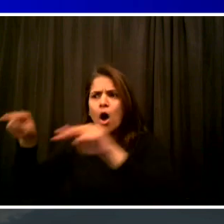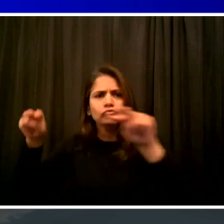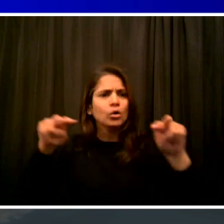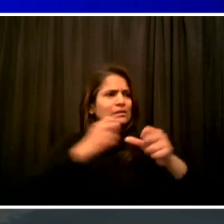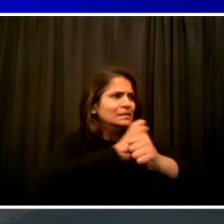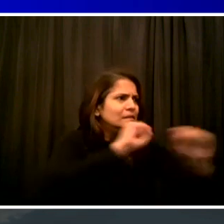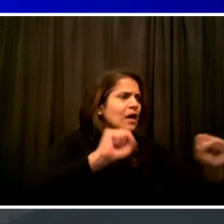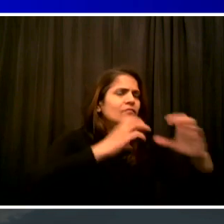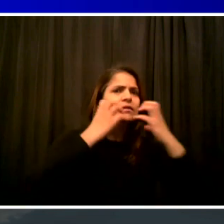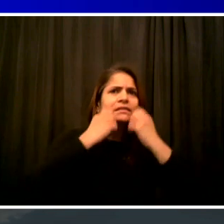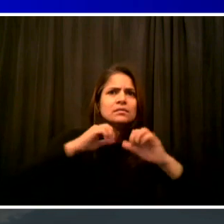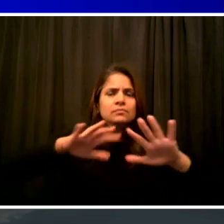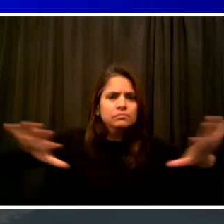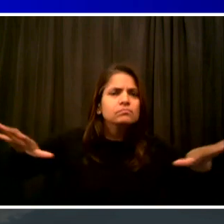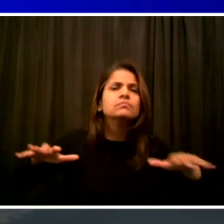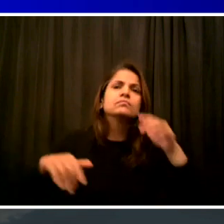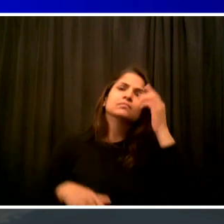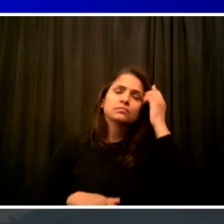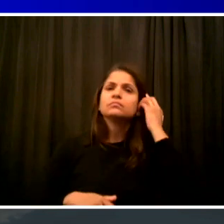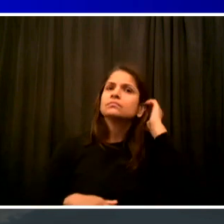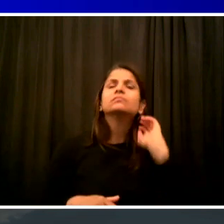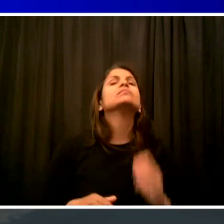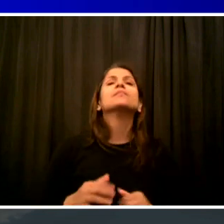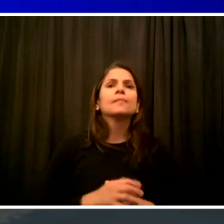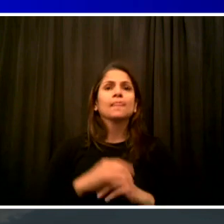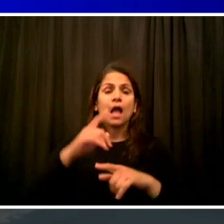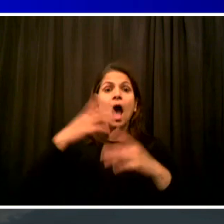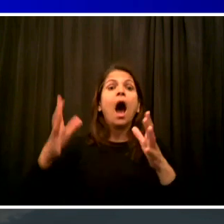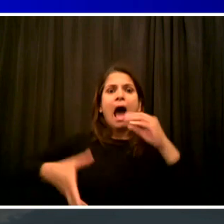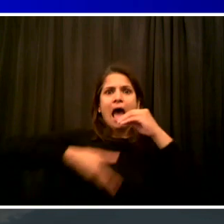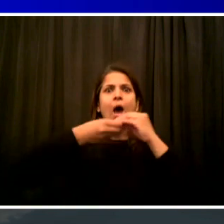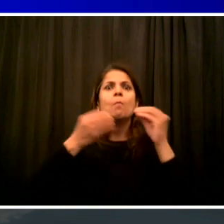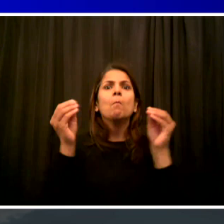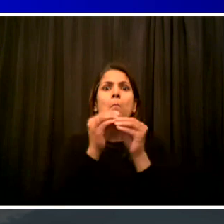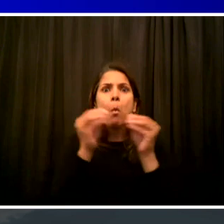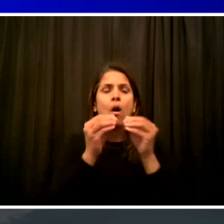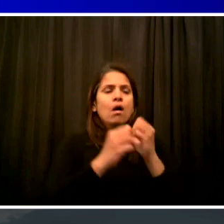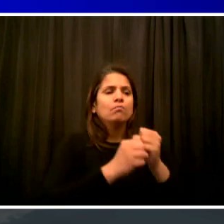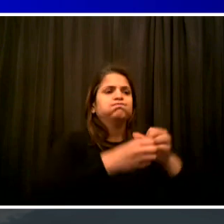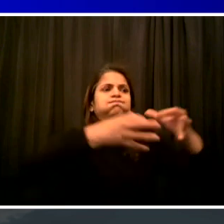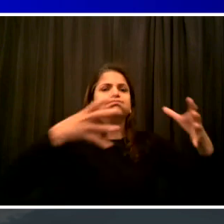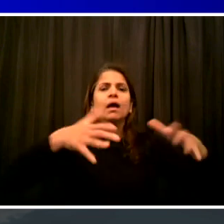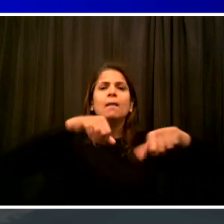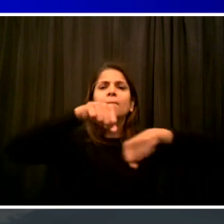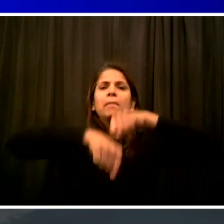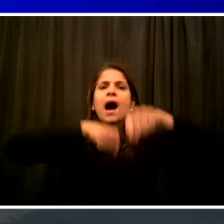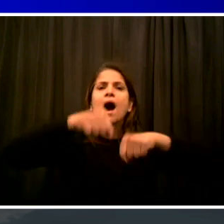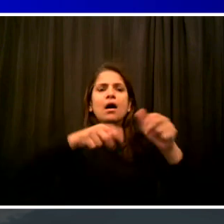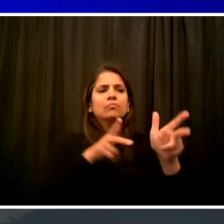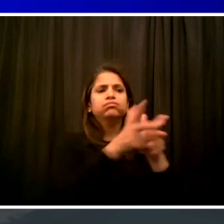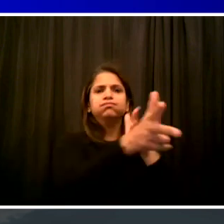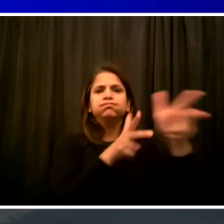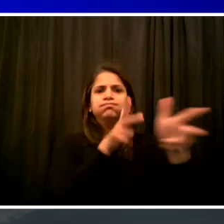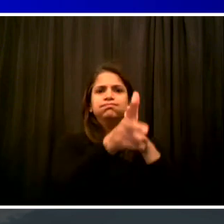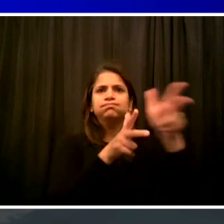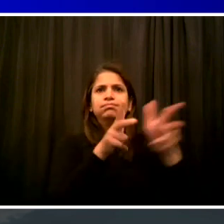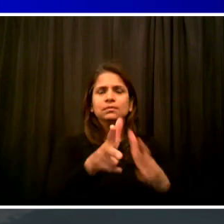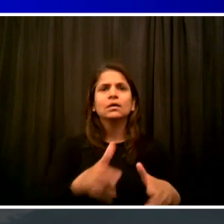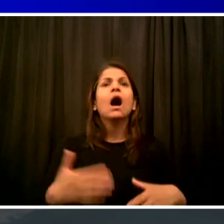SE. AND THEN PROTECTED BIKE LANES. SO, WE'VE GOT A